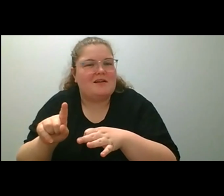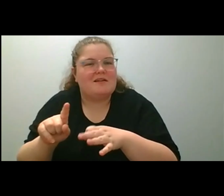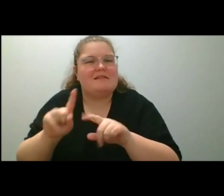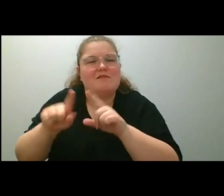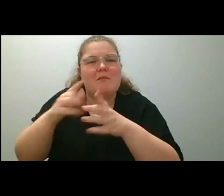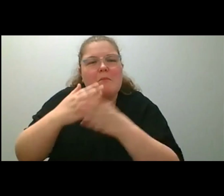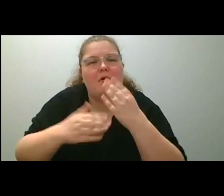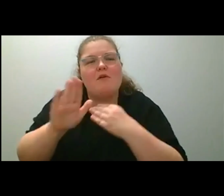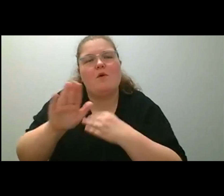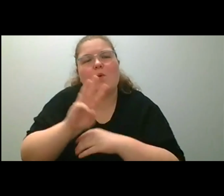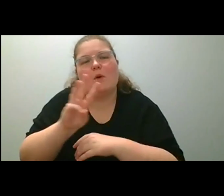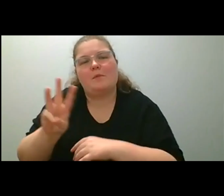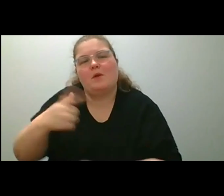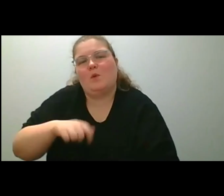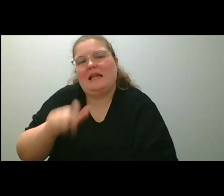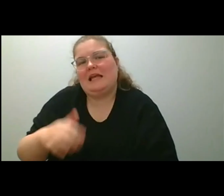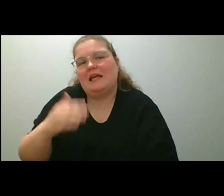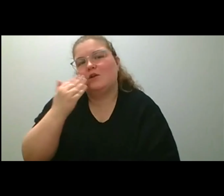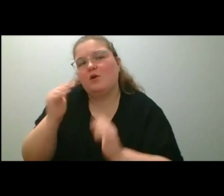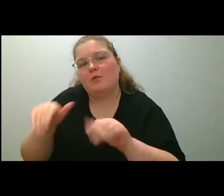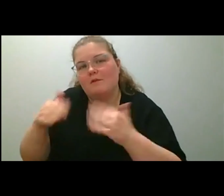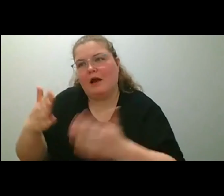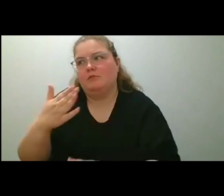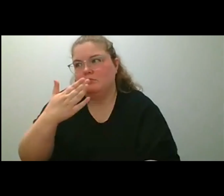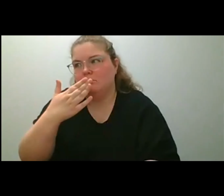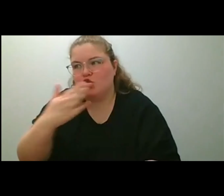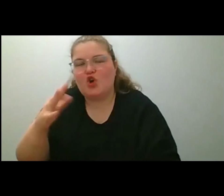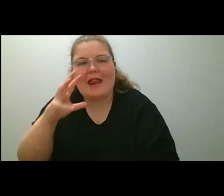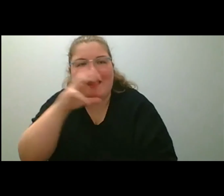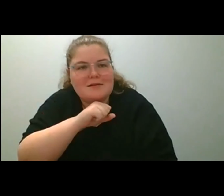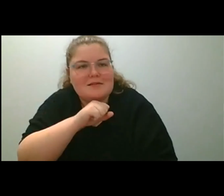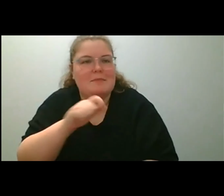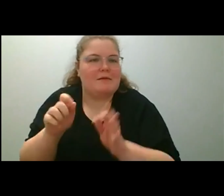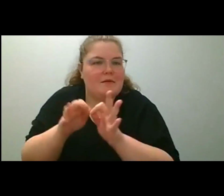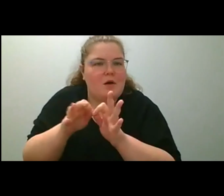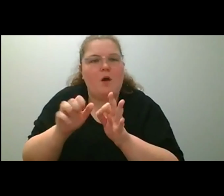that we would need to know about, in order to provide a good estimate or know what we're working with.